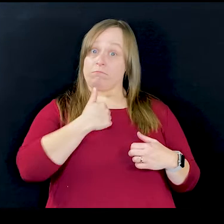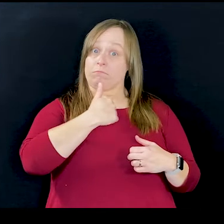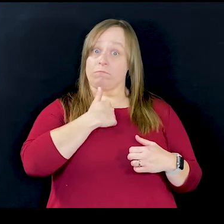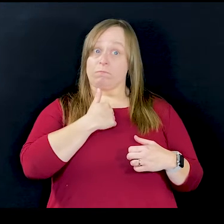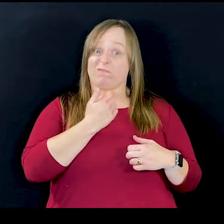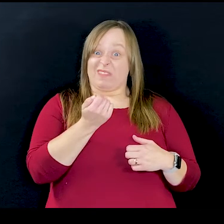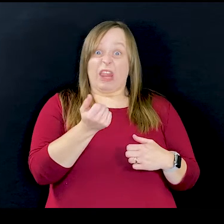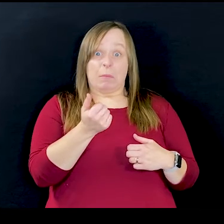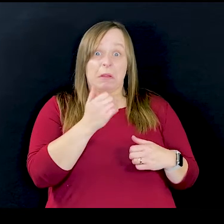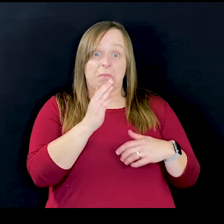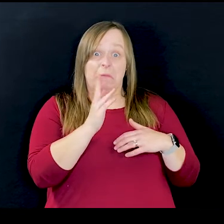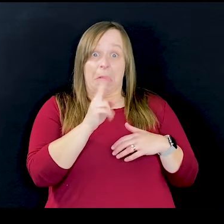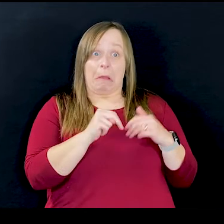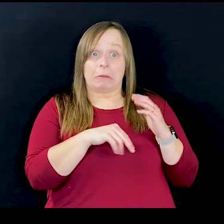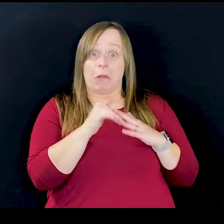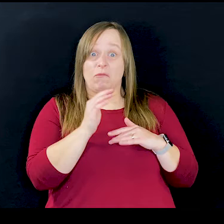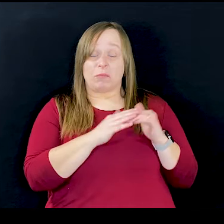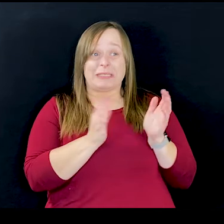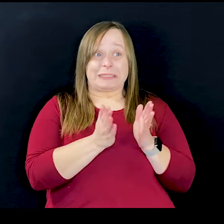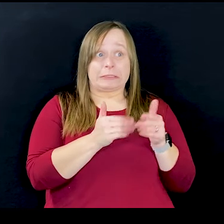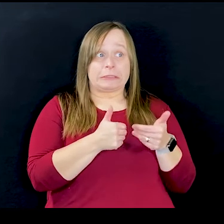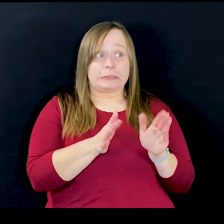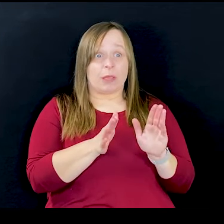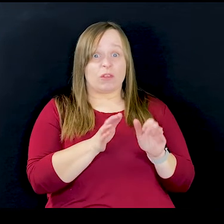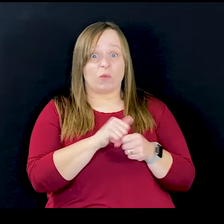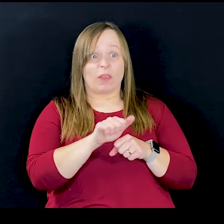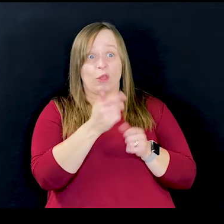I myself feel a little bit uncomfortable in those confined types of spaces.